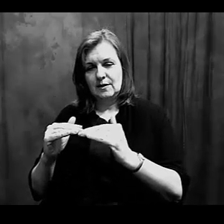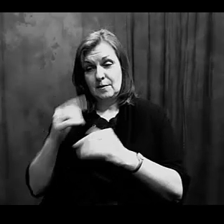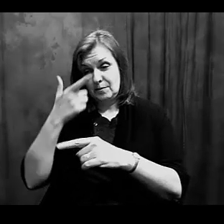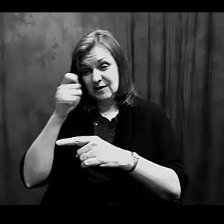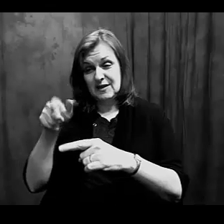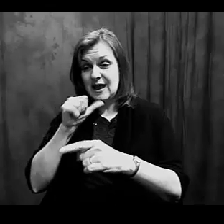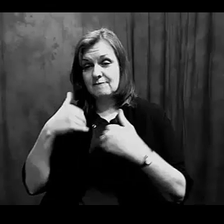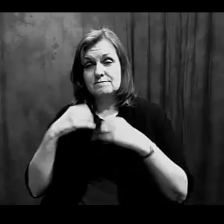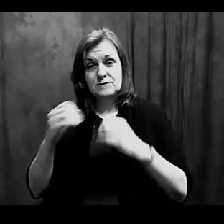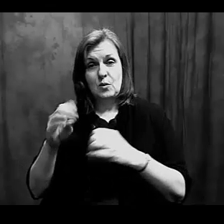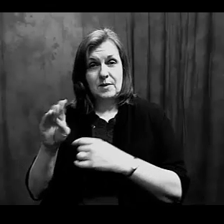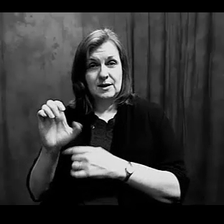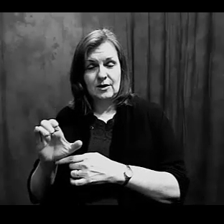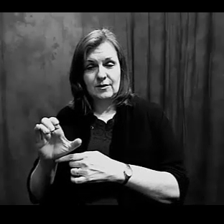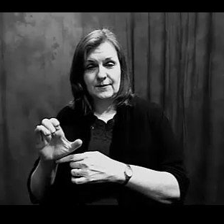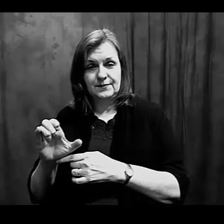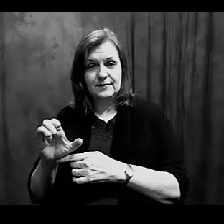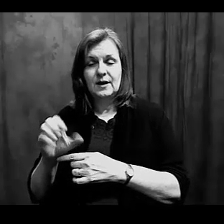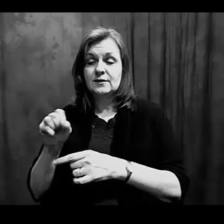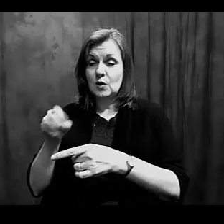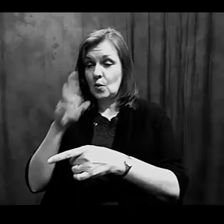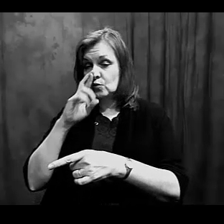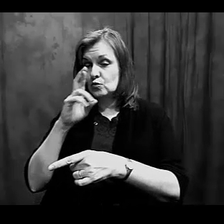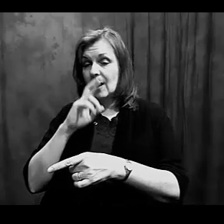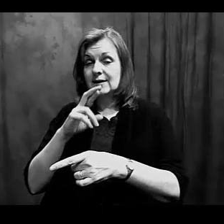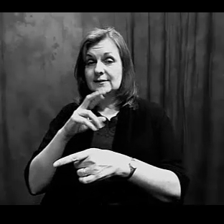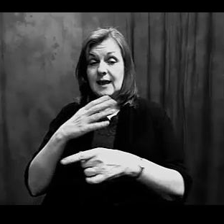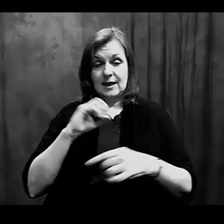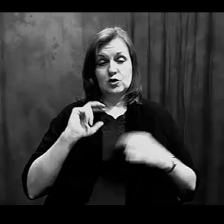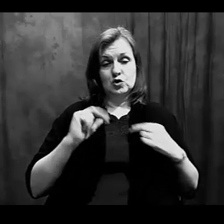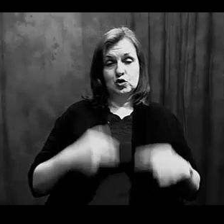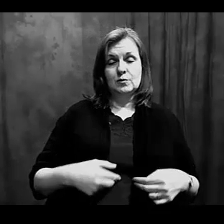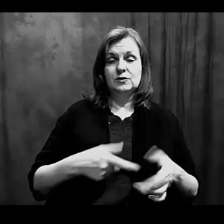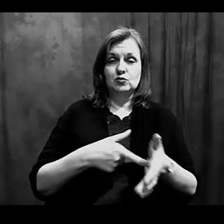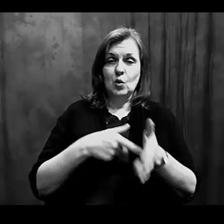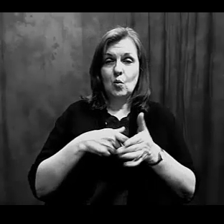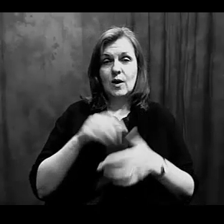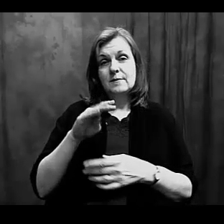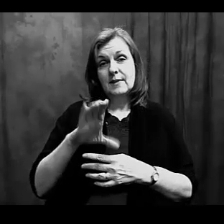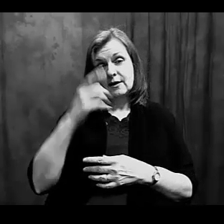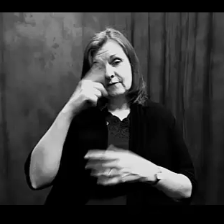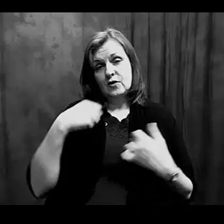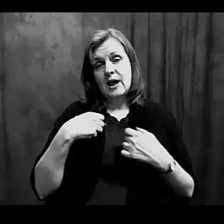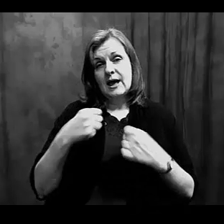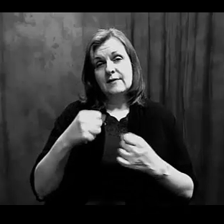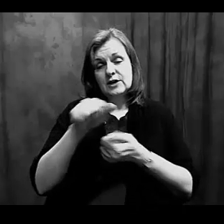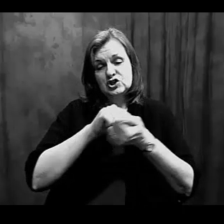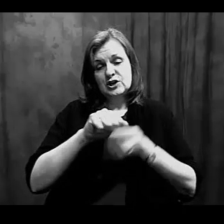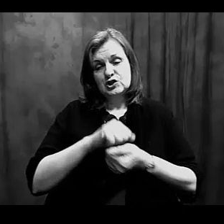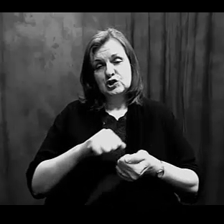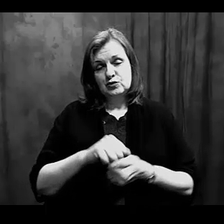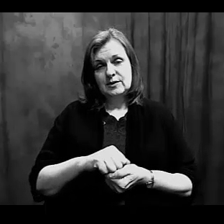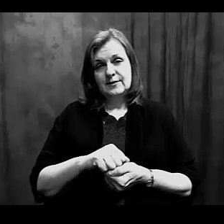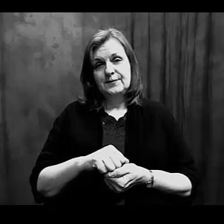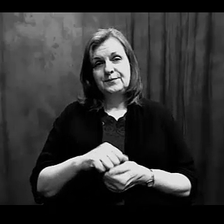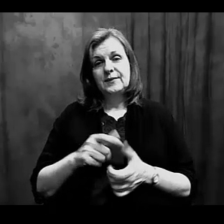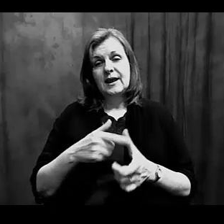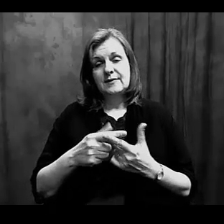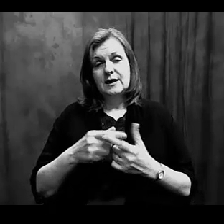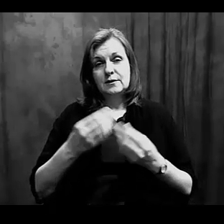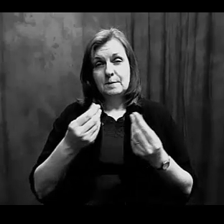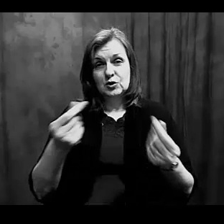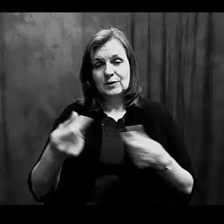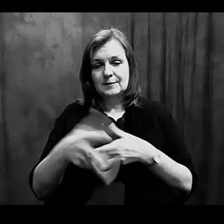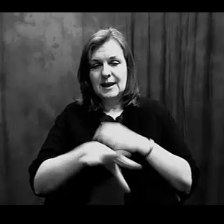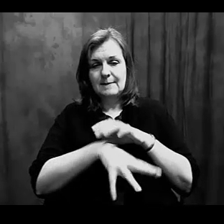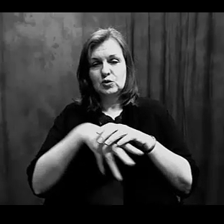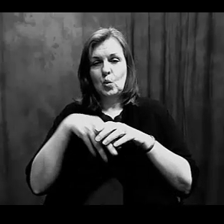without those bacteria so they require just as you do those bacteria for healthy digestion and incorporation of materials into